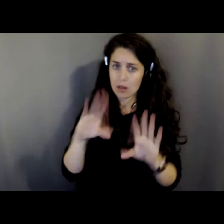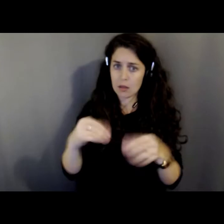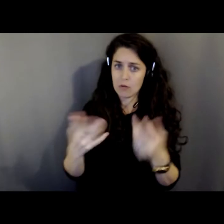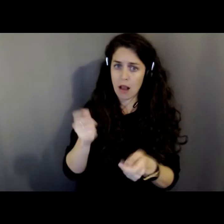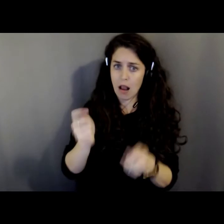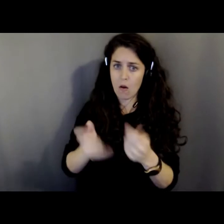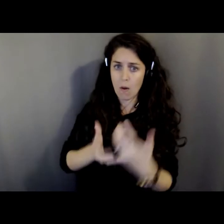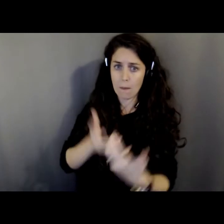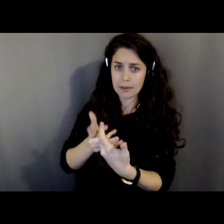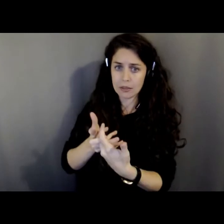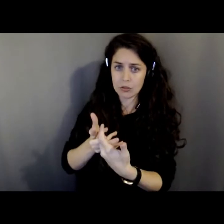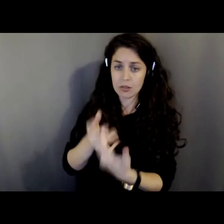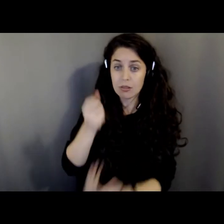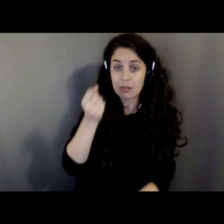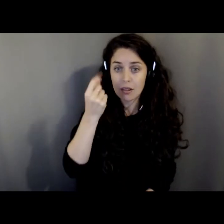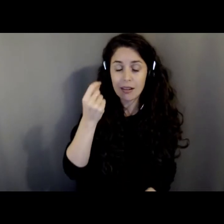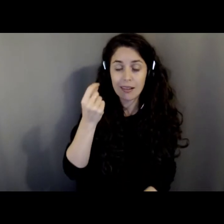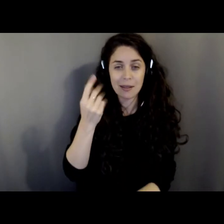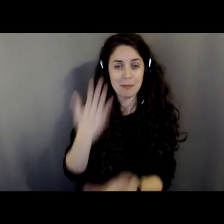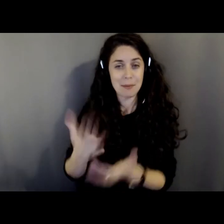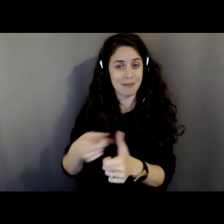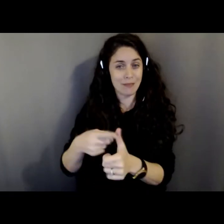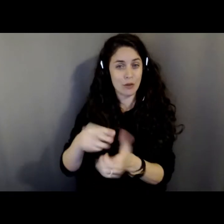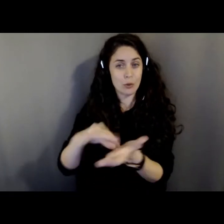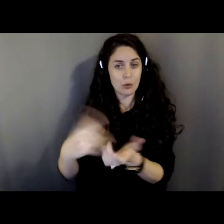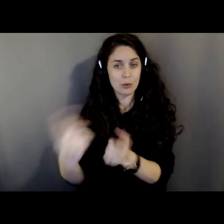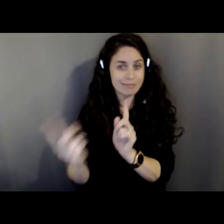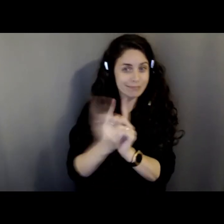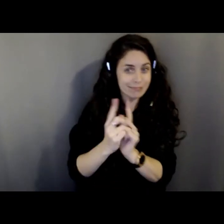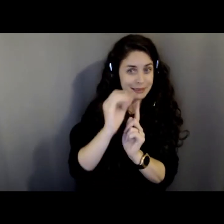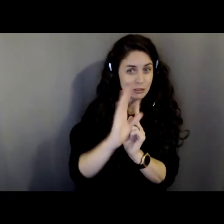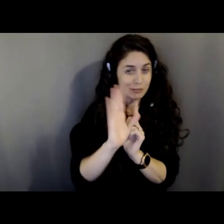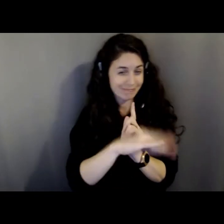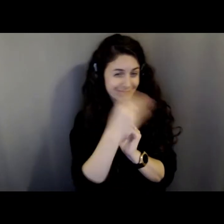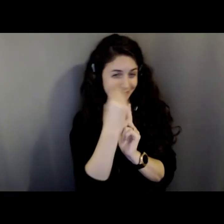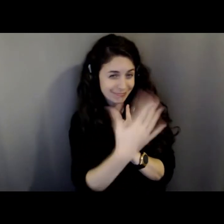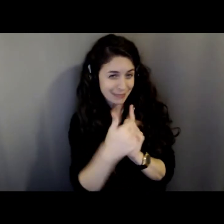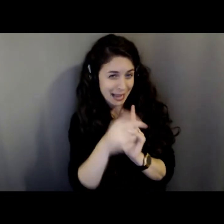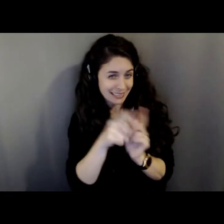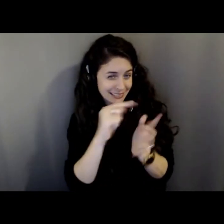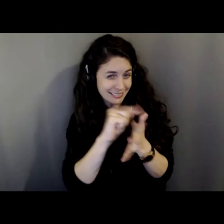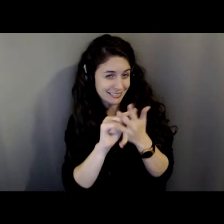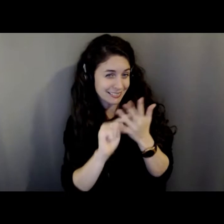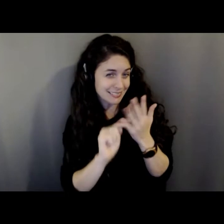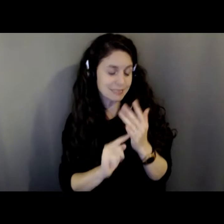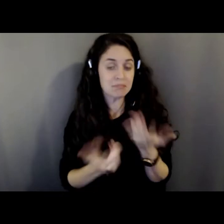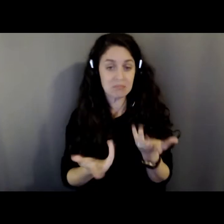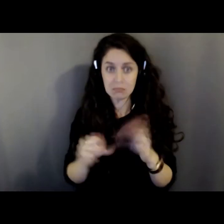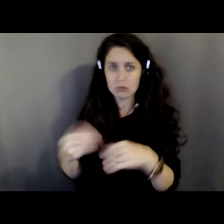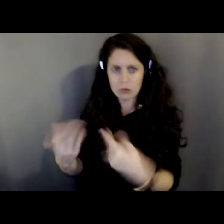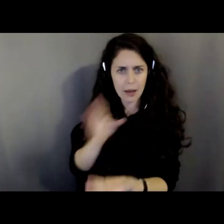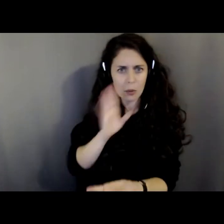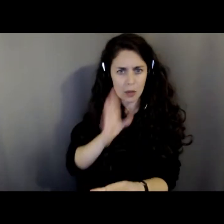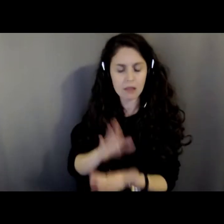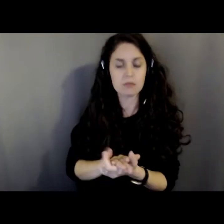but students may need to approach teachers. So one of the things we discuss and demonstrate is how